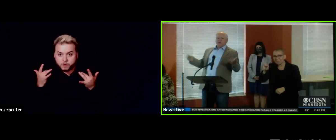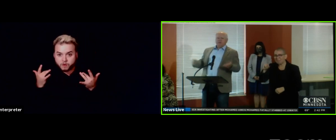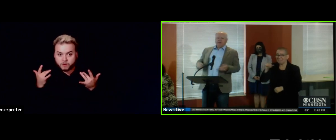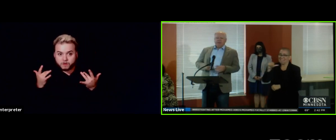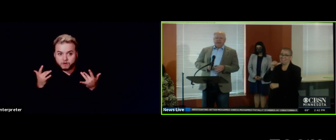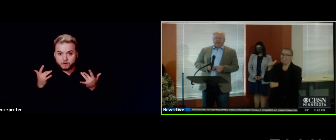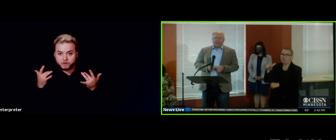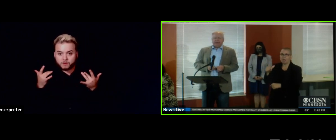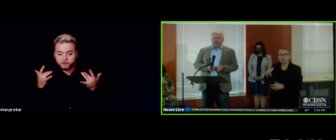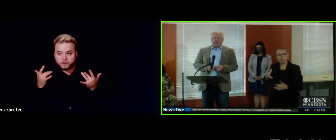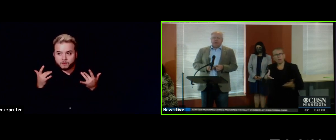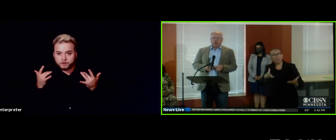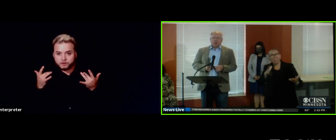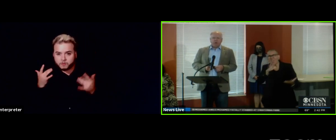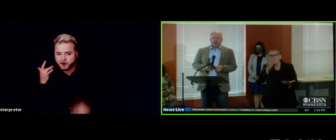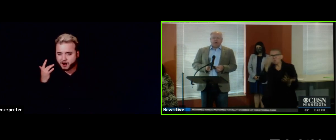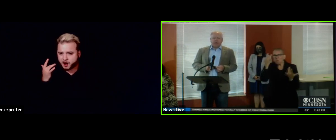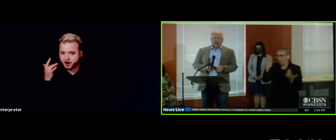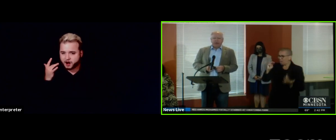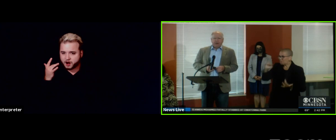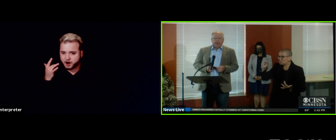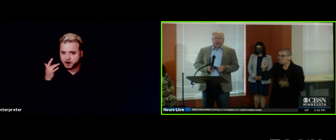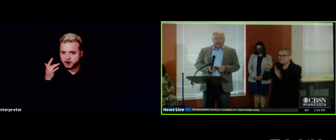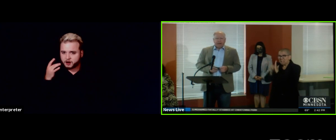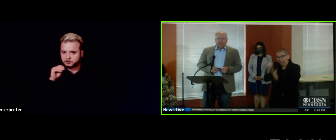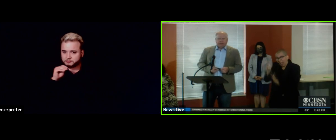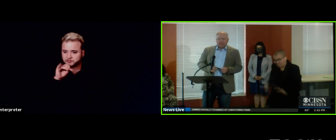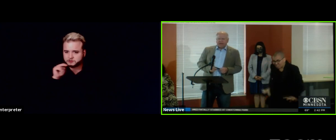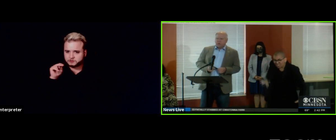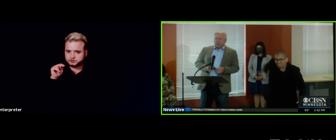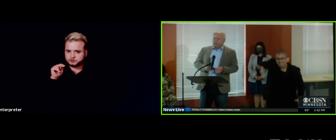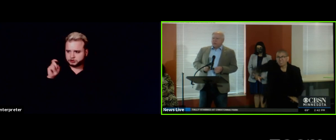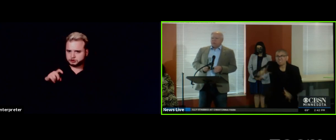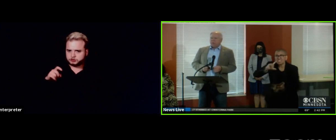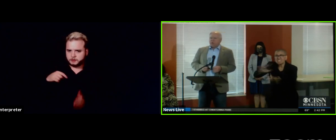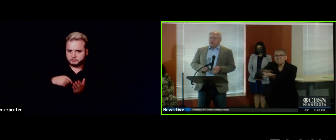pay for Minneapolis. That is a wrong road to go down. It's not the one we were there